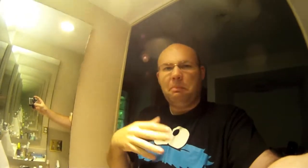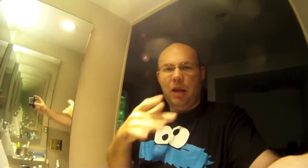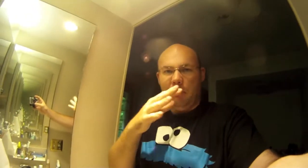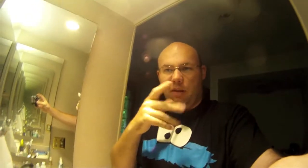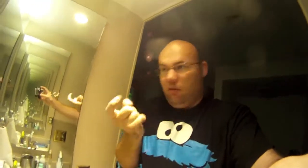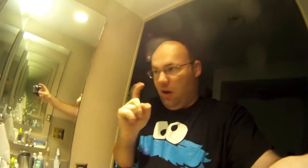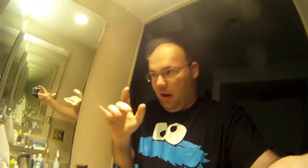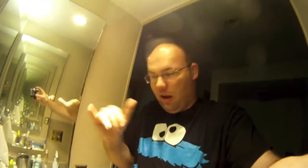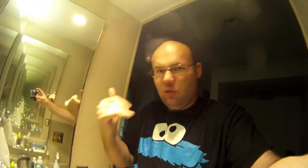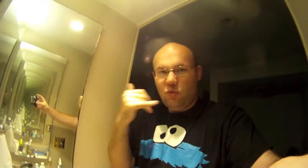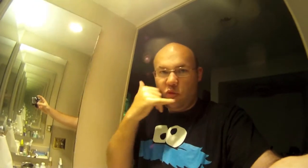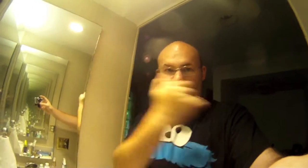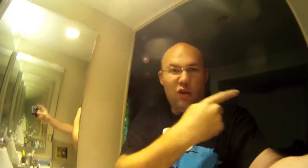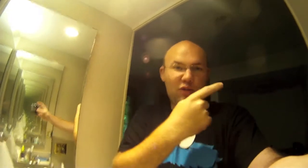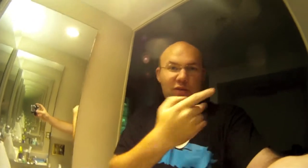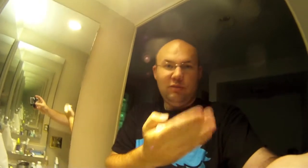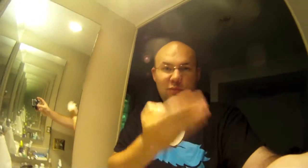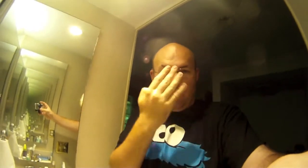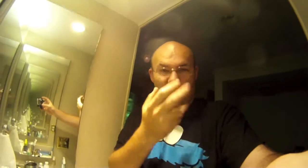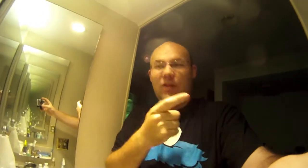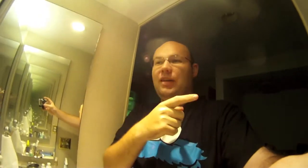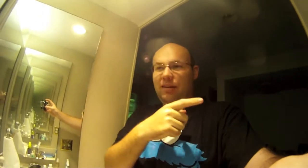My mom's friend called this morning.